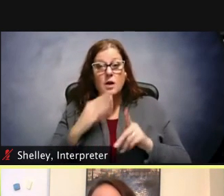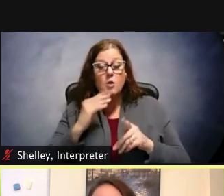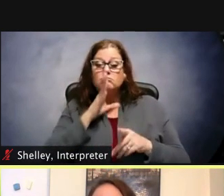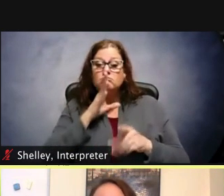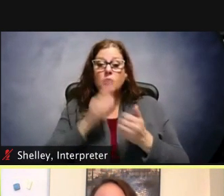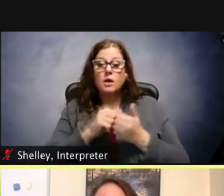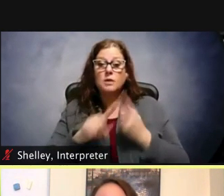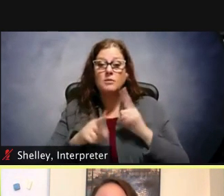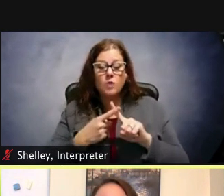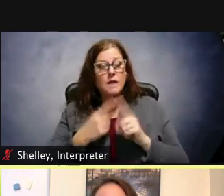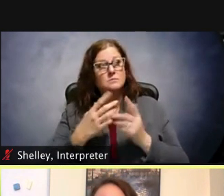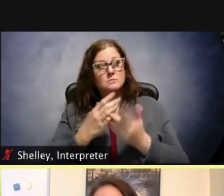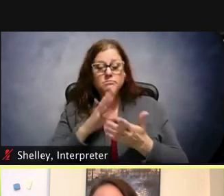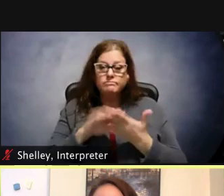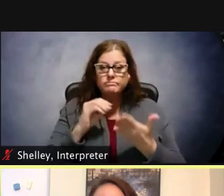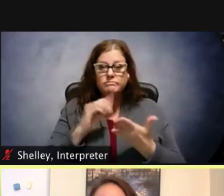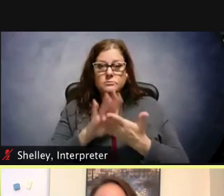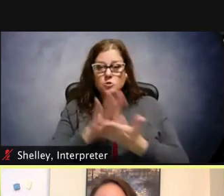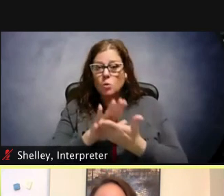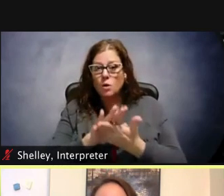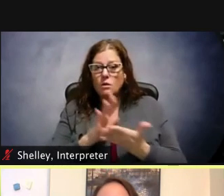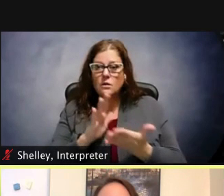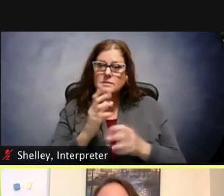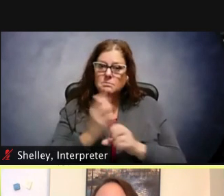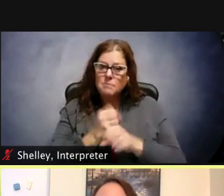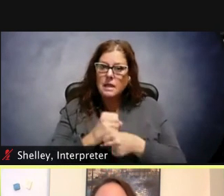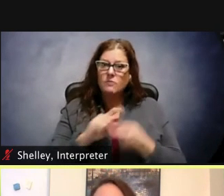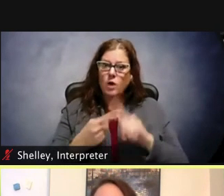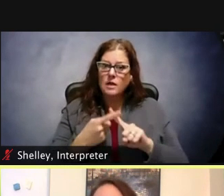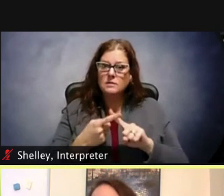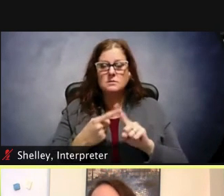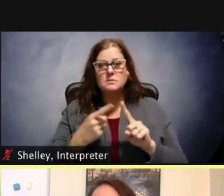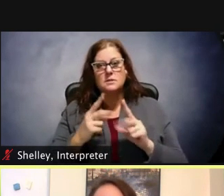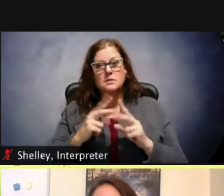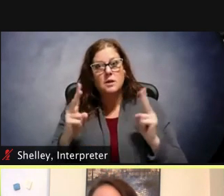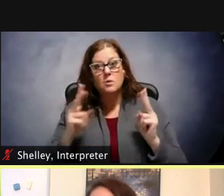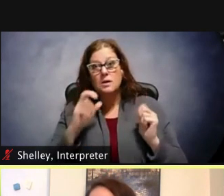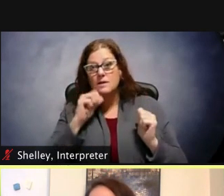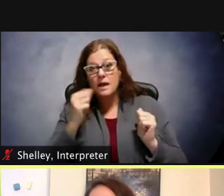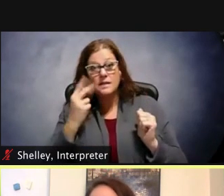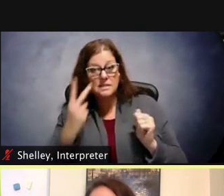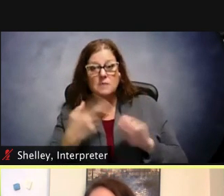he's making at our school and that's something that they were not seeing before in his past.